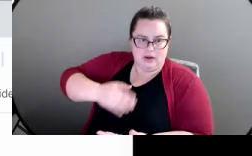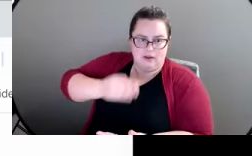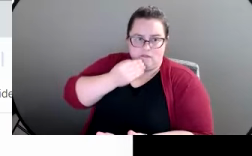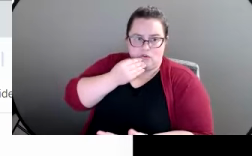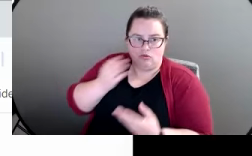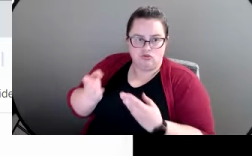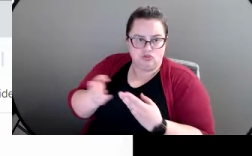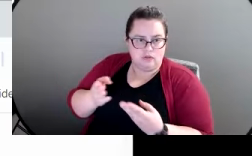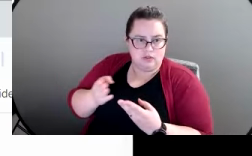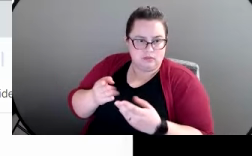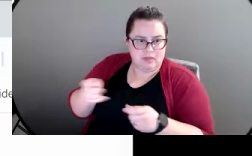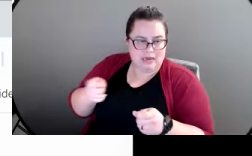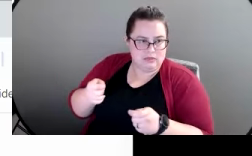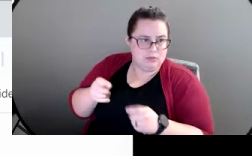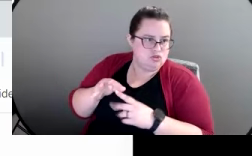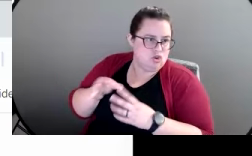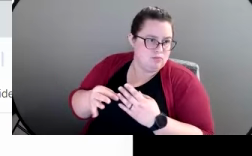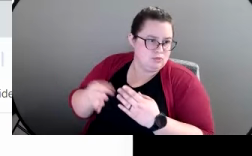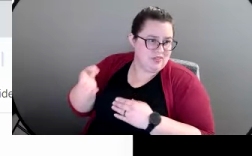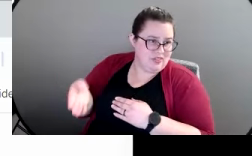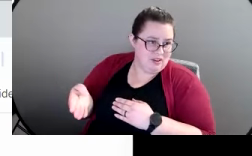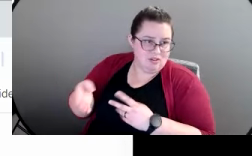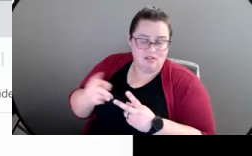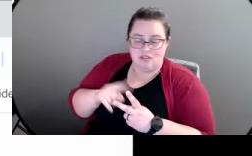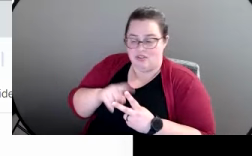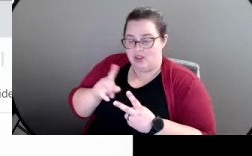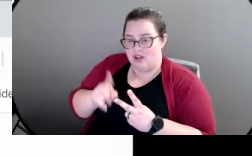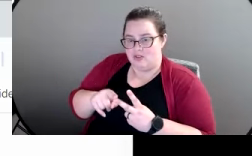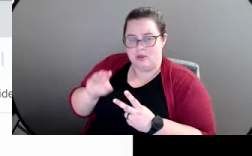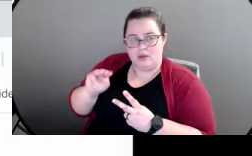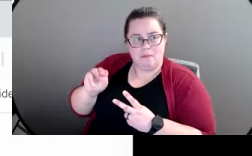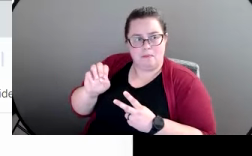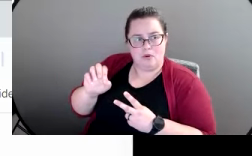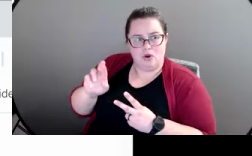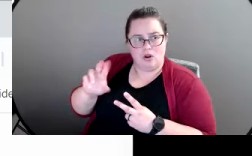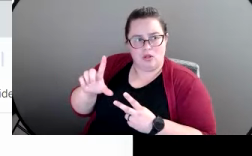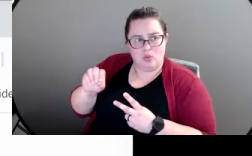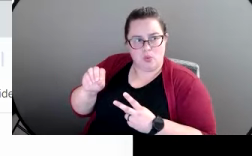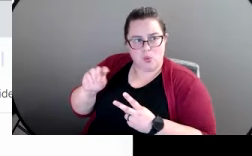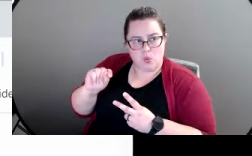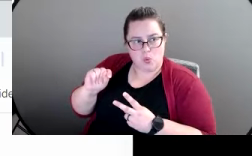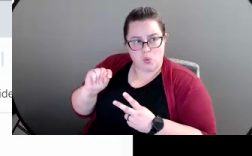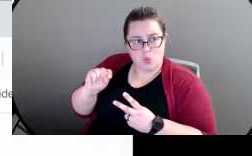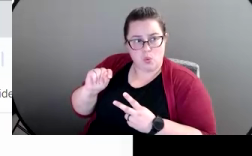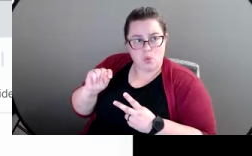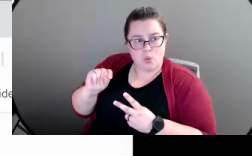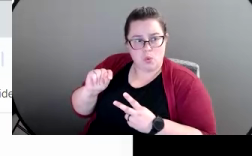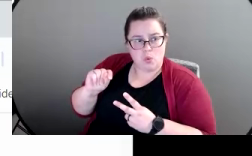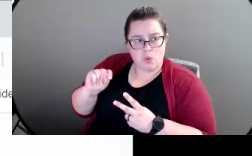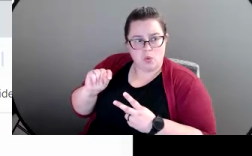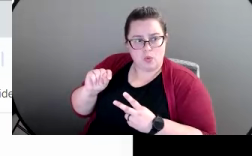an option in there. The other might be Merlot.